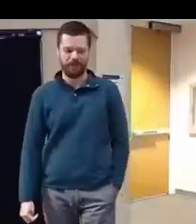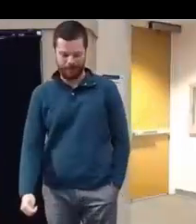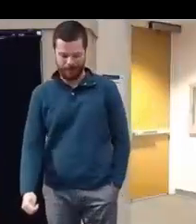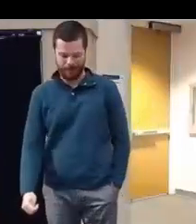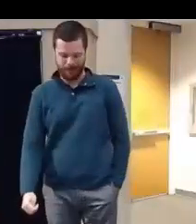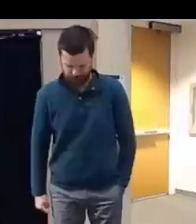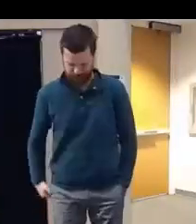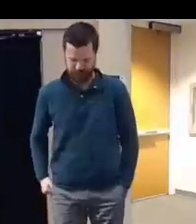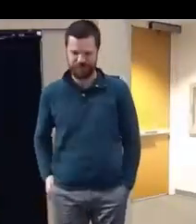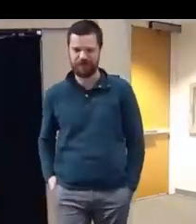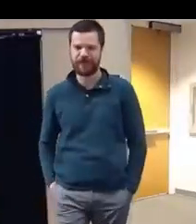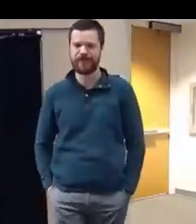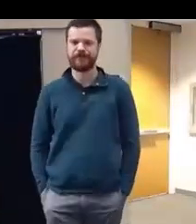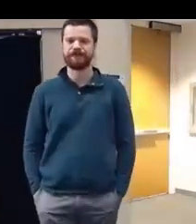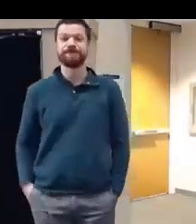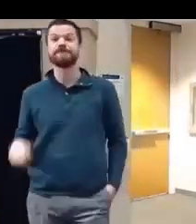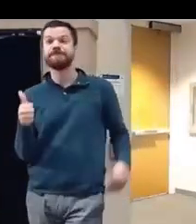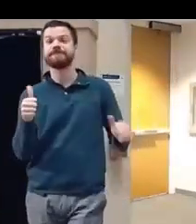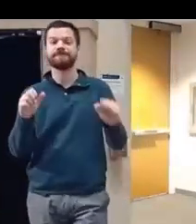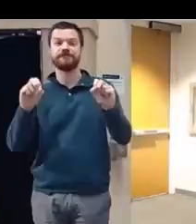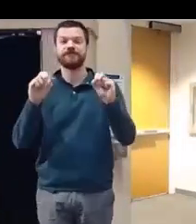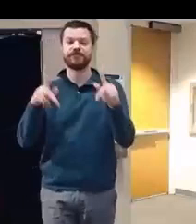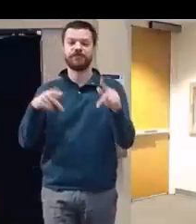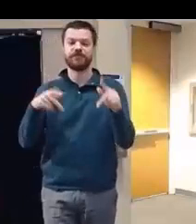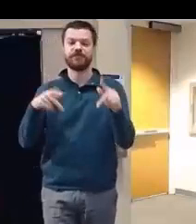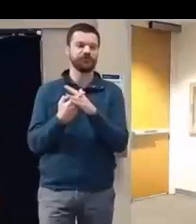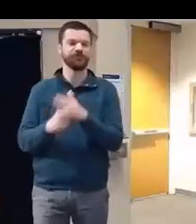okay we're gonna go ahead and get started